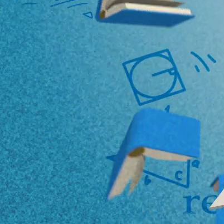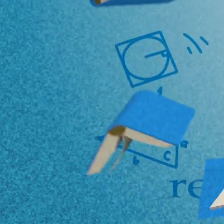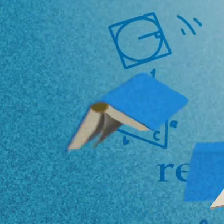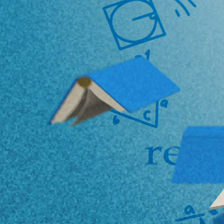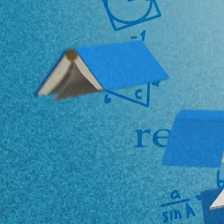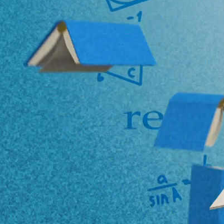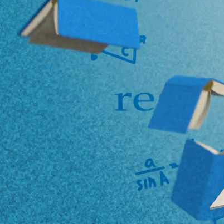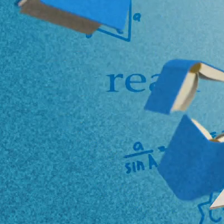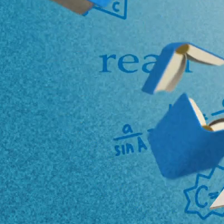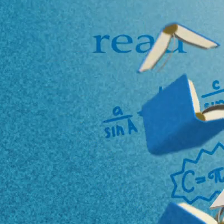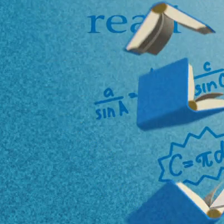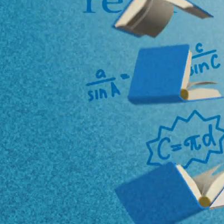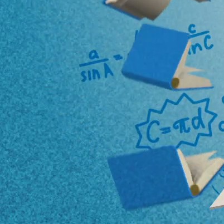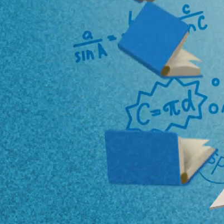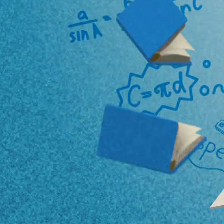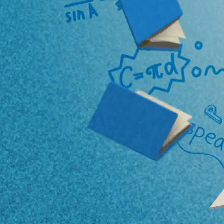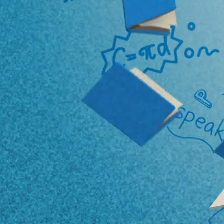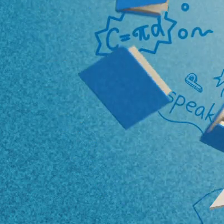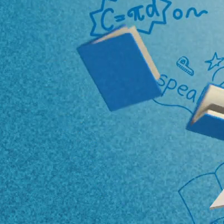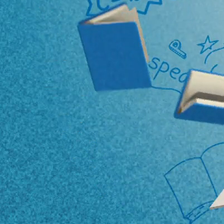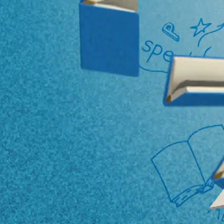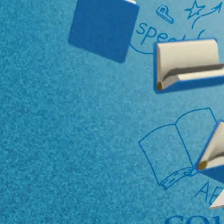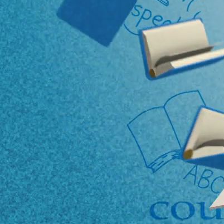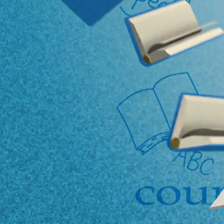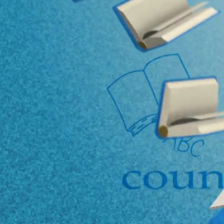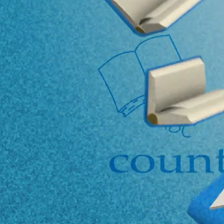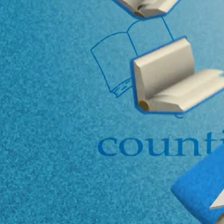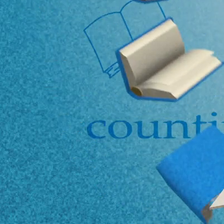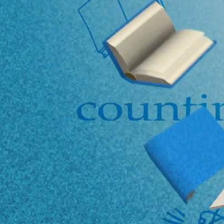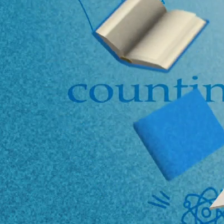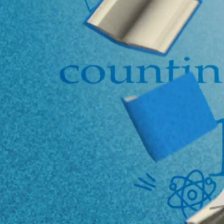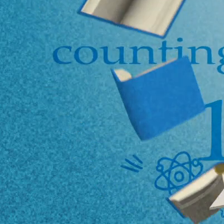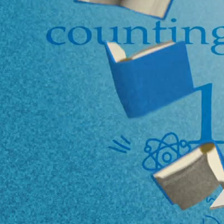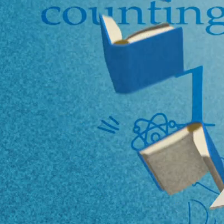Well, I’ll let you go now. Thank you for visiting my backyard,